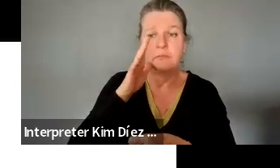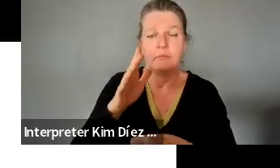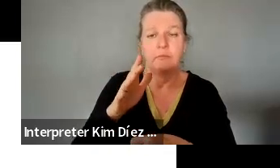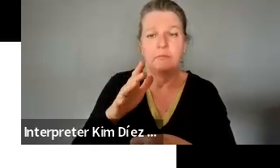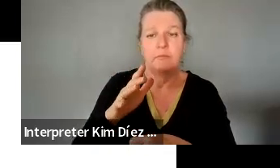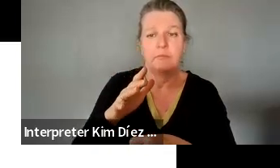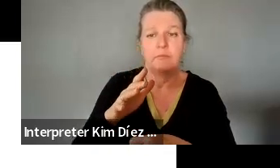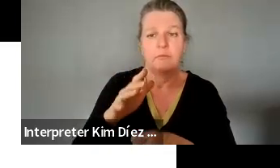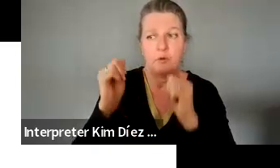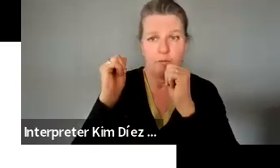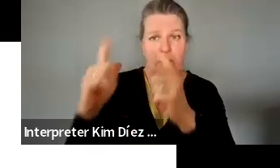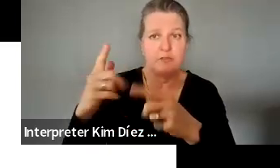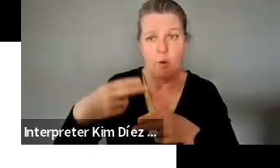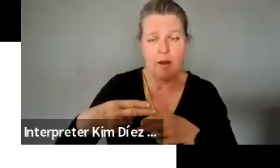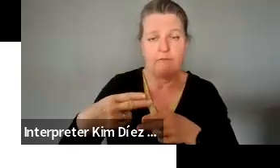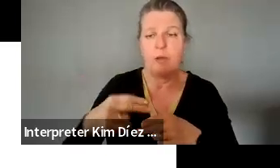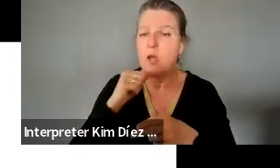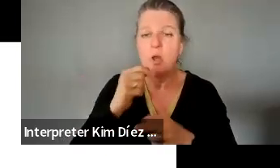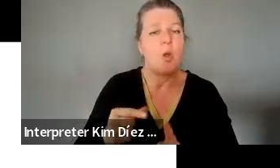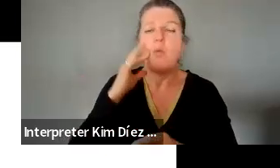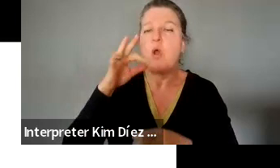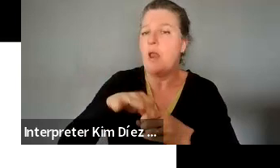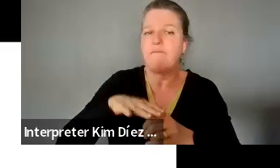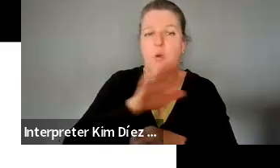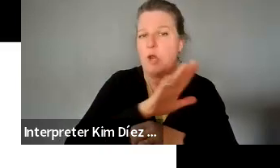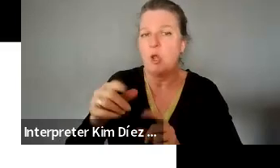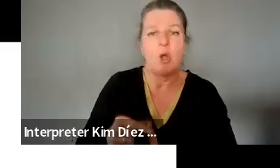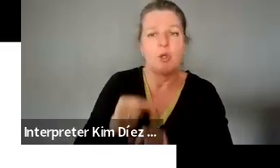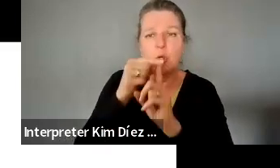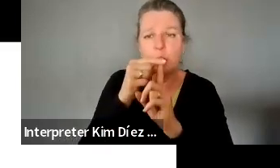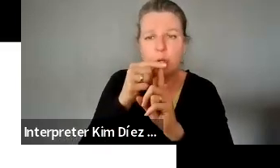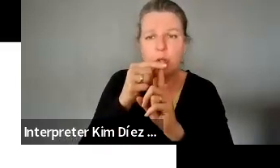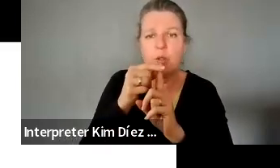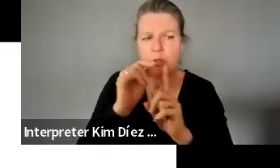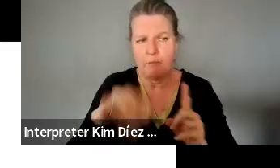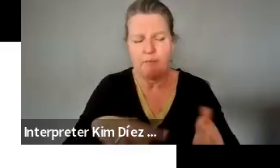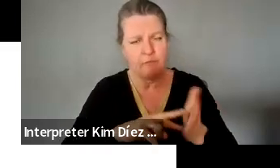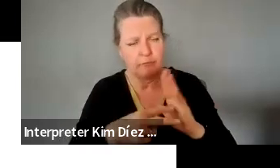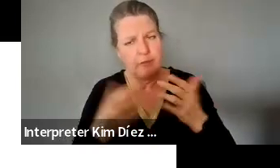You know, we're not voting on your unique- [Kim] That's what I was, yeah, I was trying to make that clear